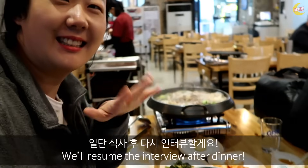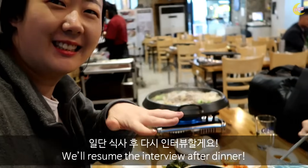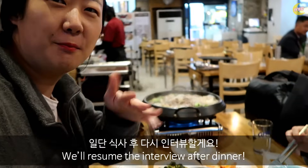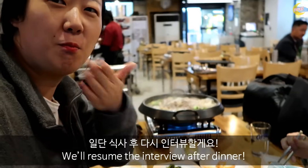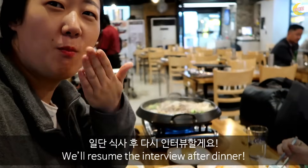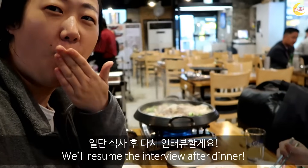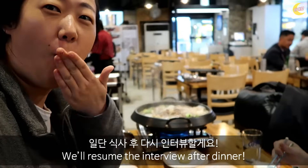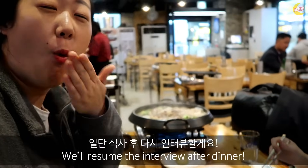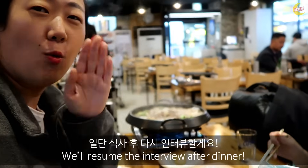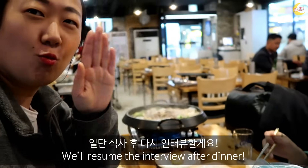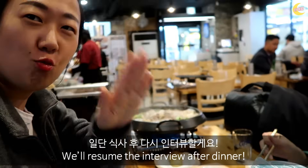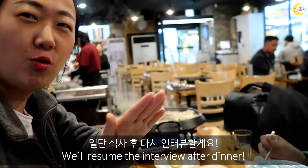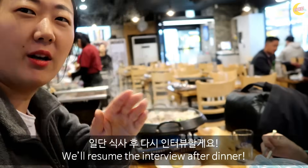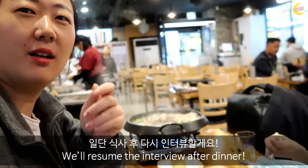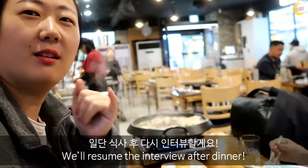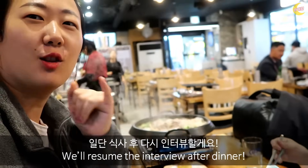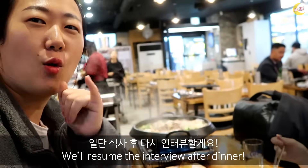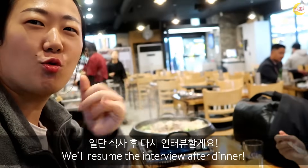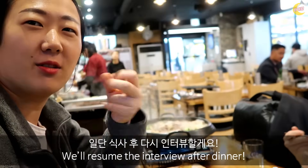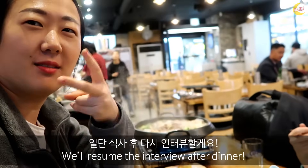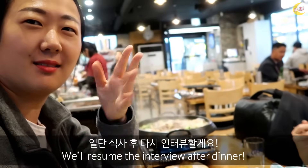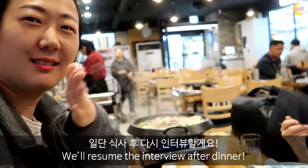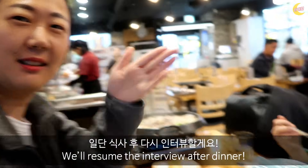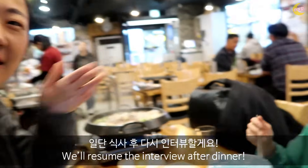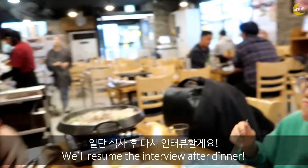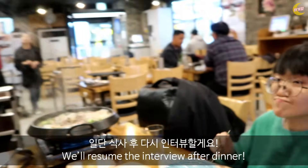We’ll resume the interview after dinner!